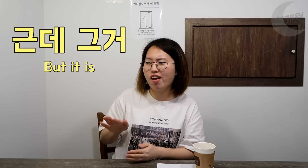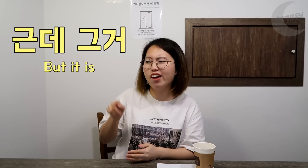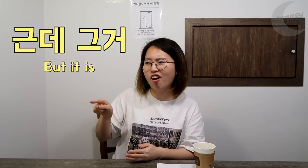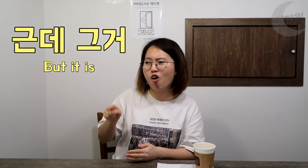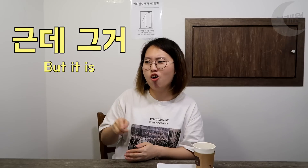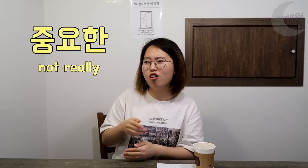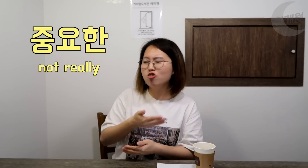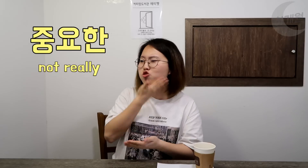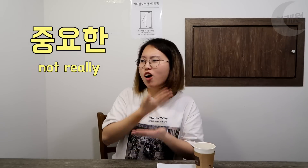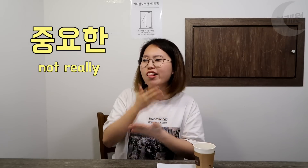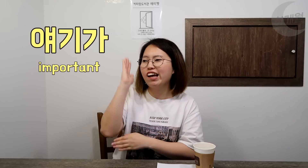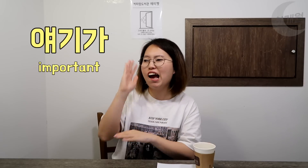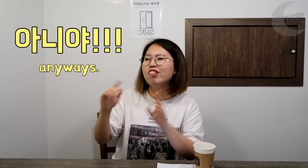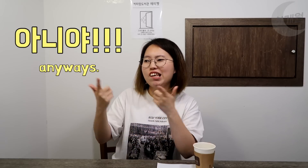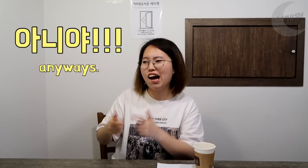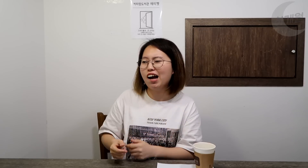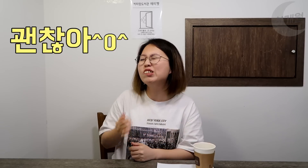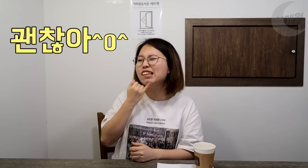But it is not really important anyways.